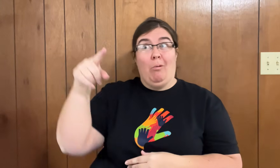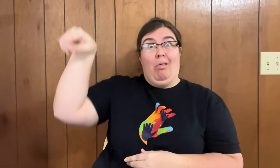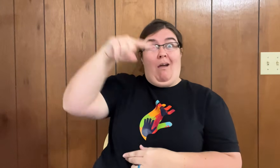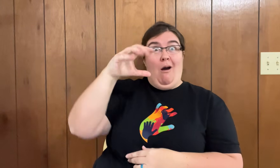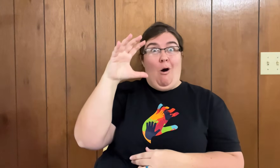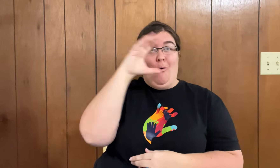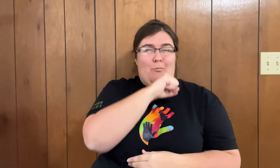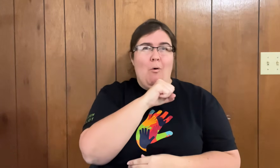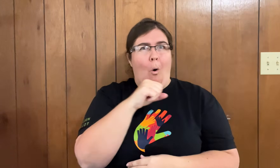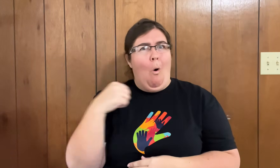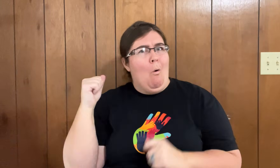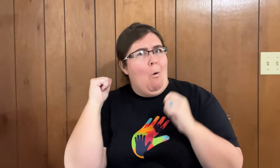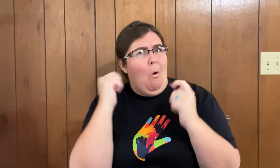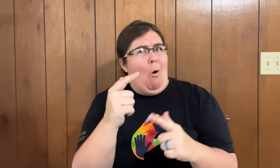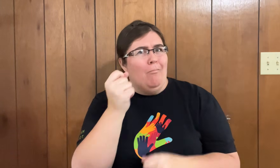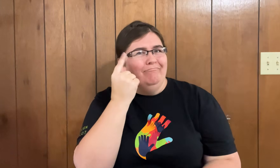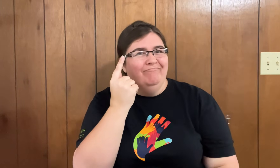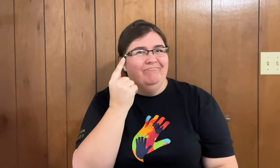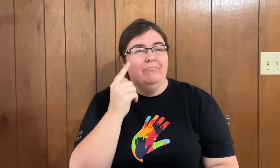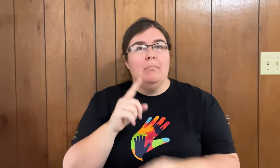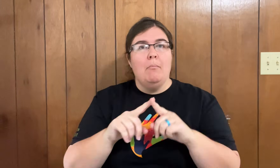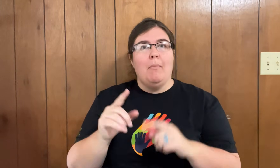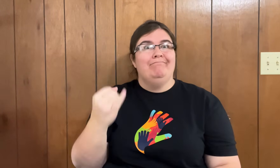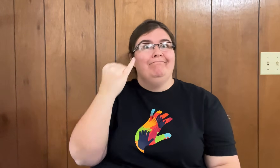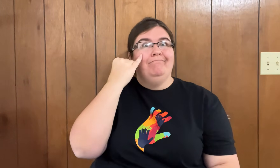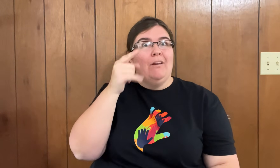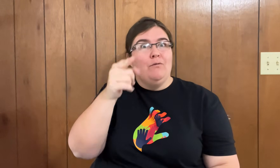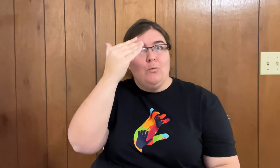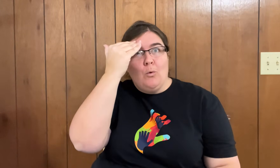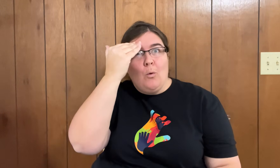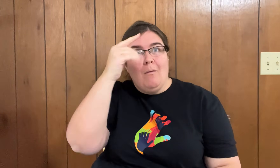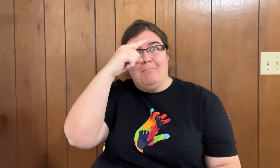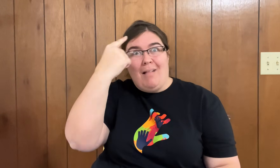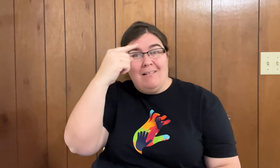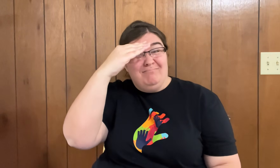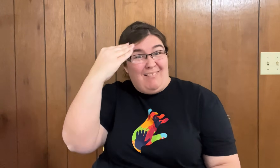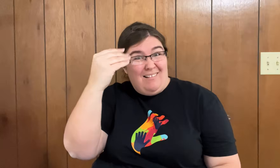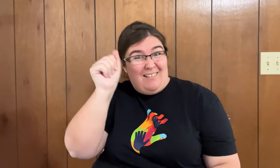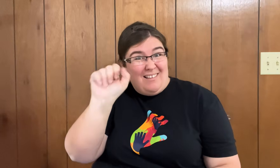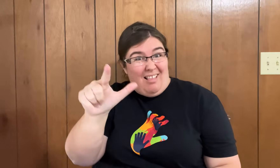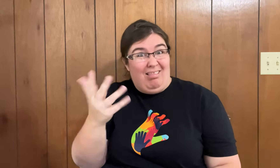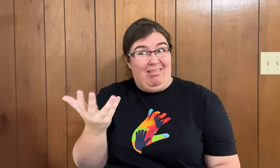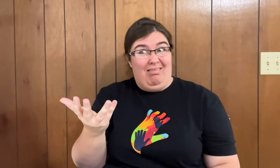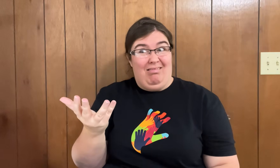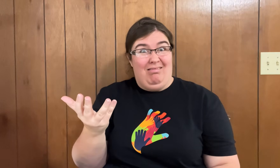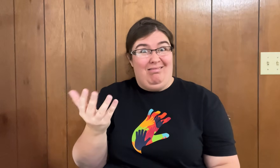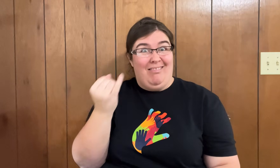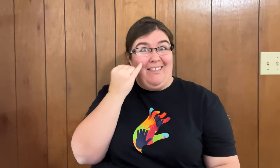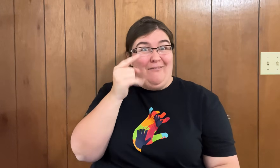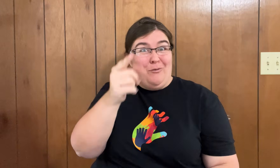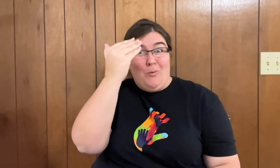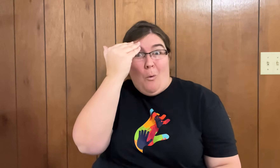they struggle to understand what is being signed, they miss information. So those who set up standardization assume "now everyone understands!"